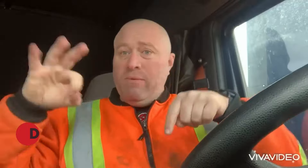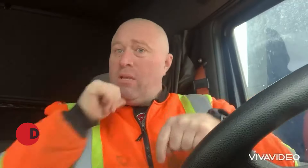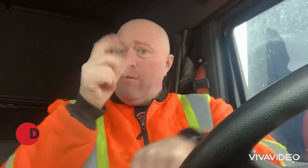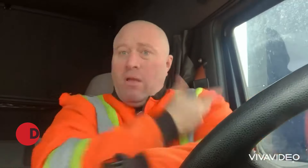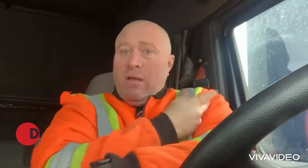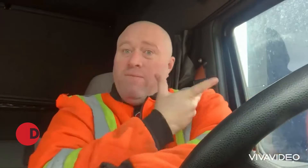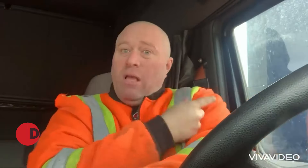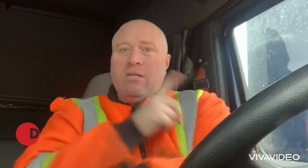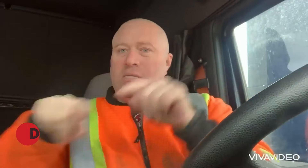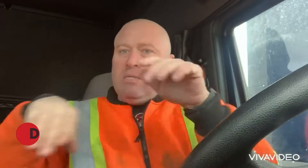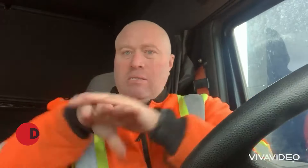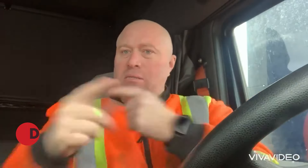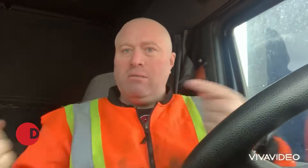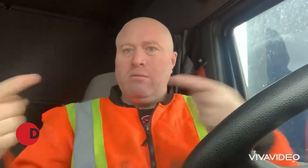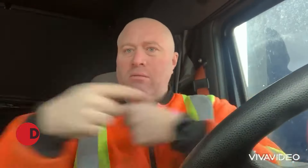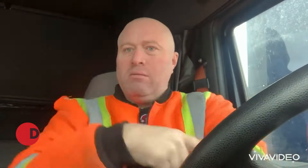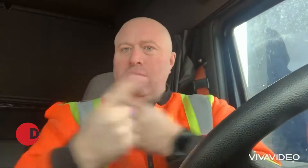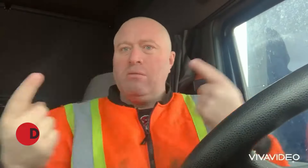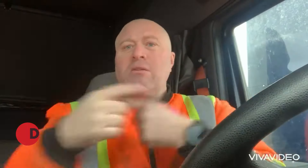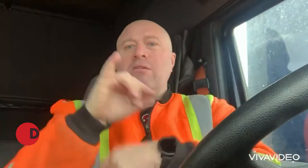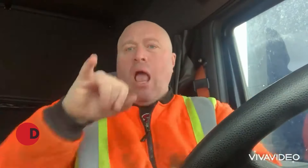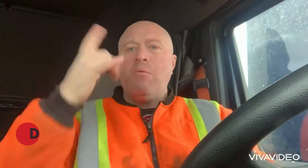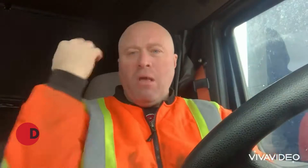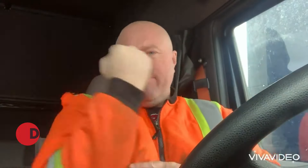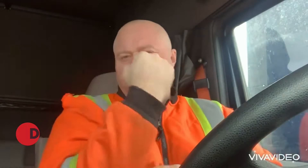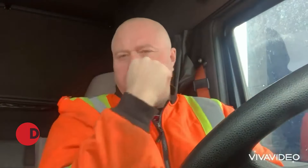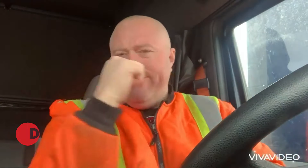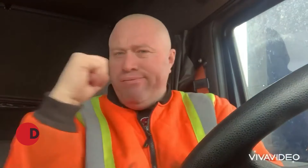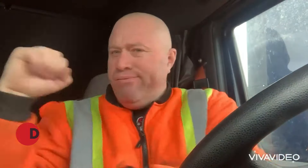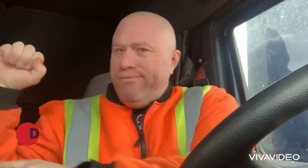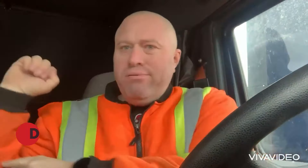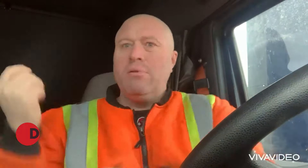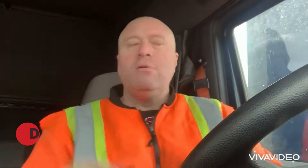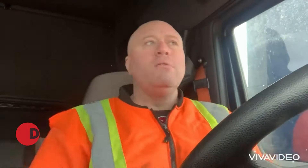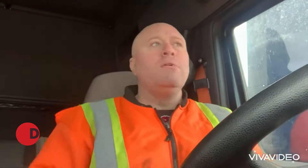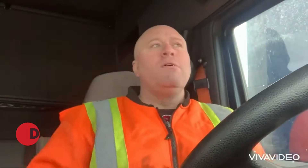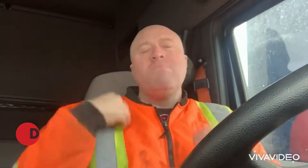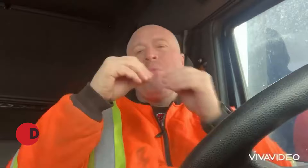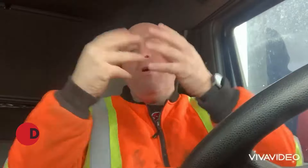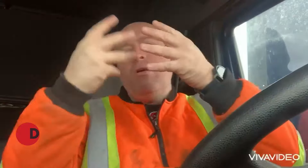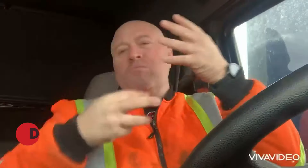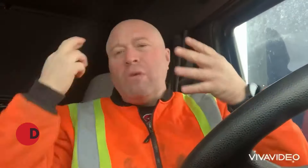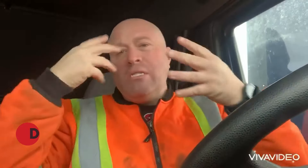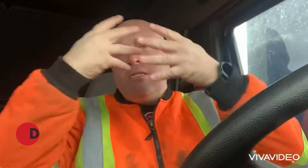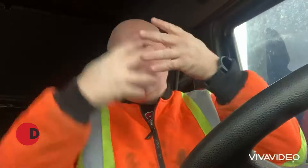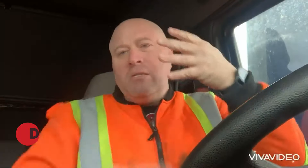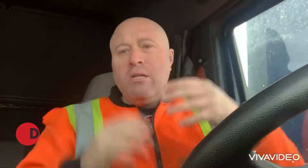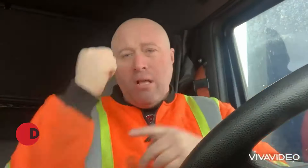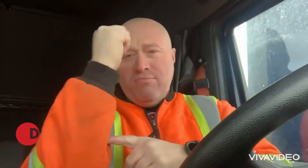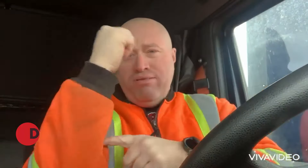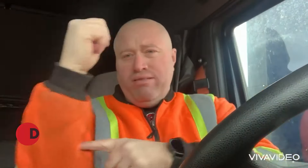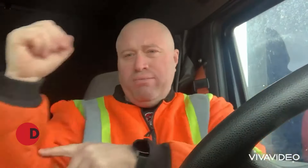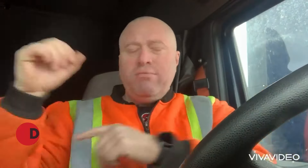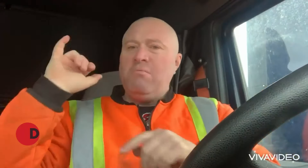If the trucker isn’t vaccinated, they can’t enter either side of the border. That’s why they are protesting. There are more reasons to protest.